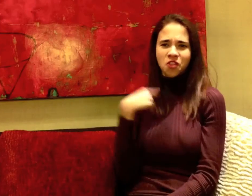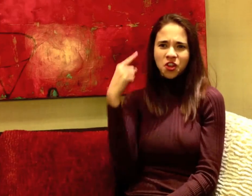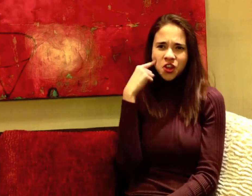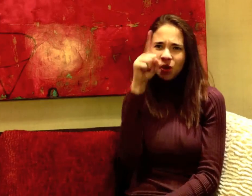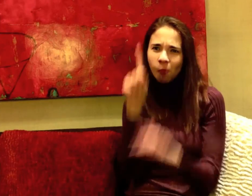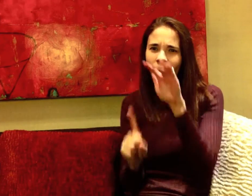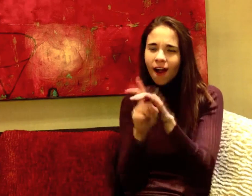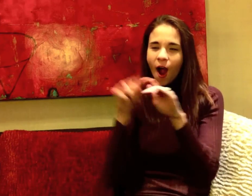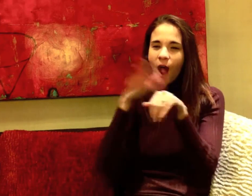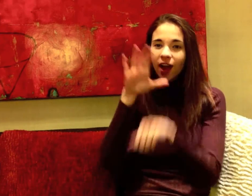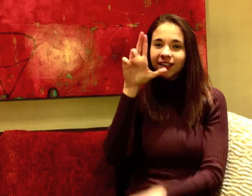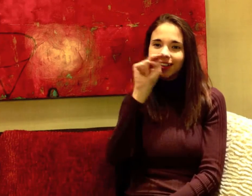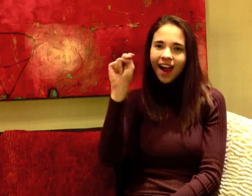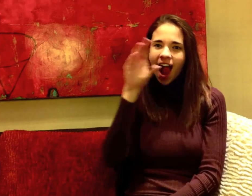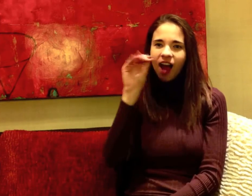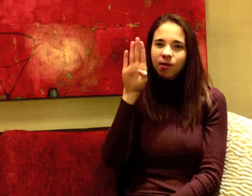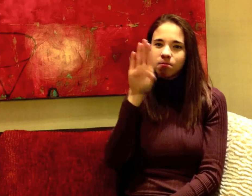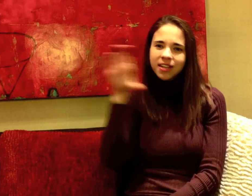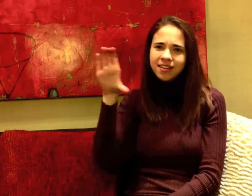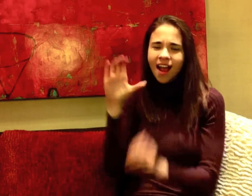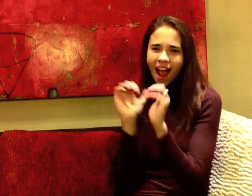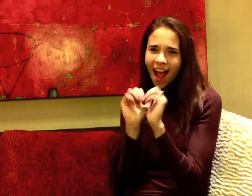I heard you were on CNN and BBC. How?